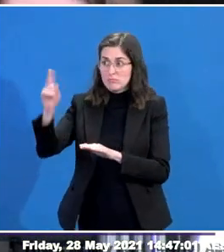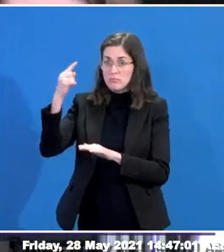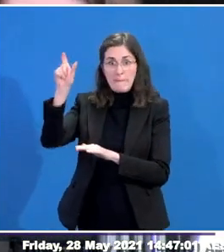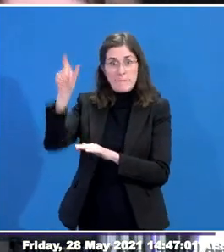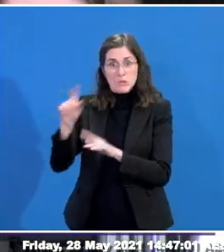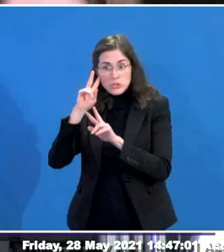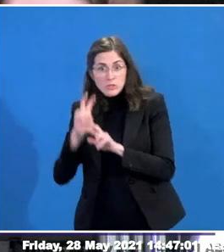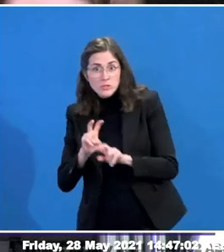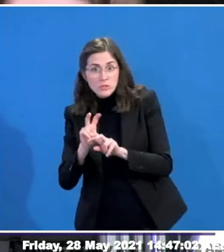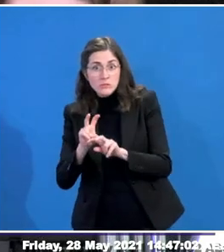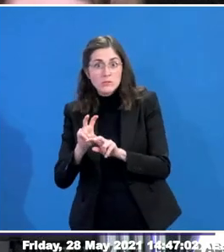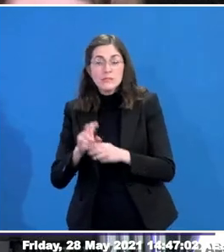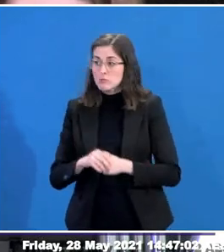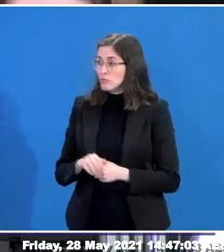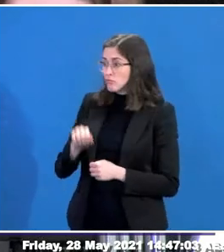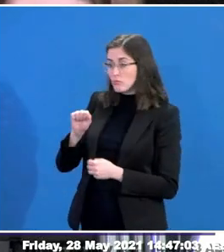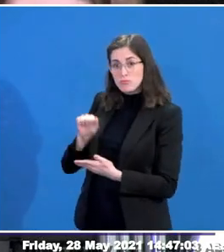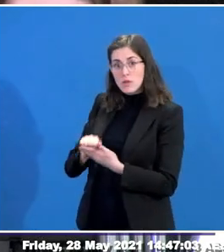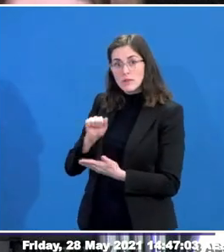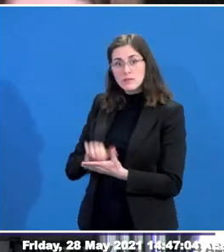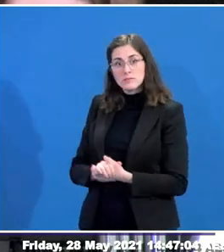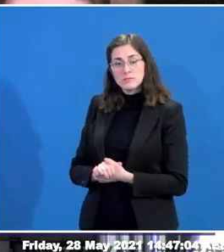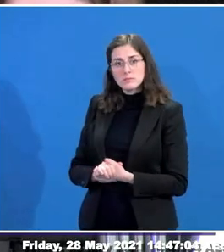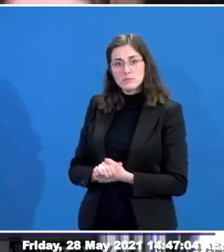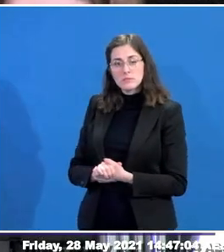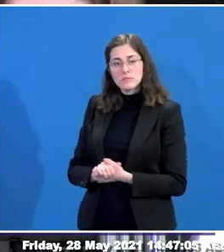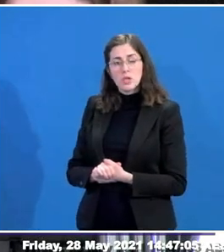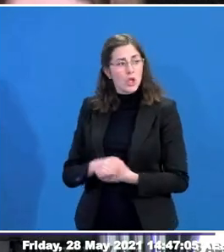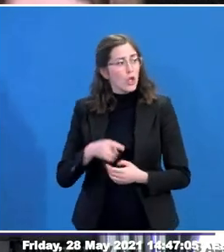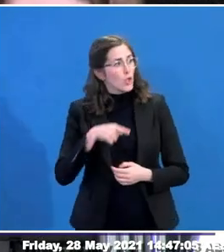Yes. You won't go behind that independent investigation report to